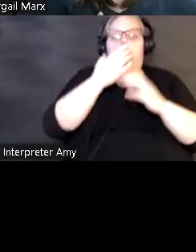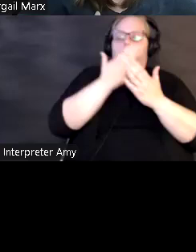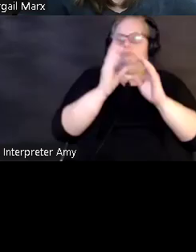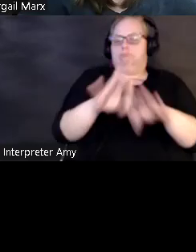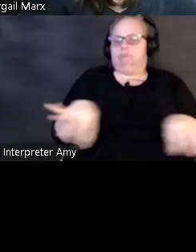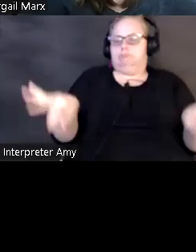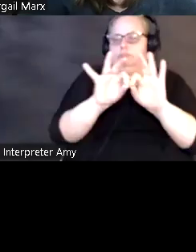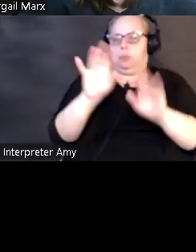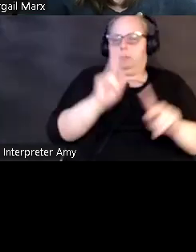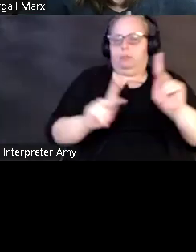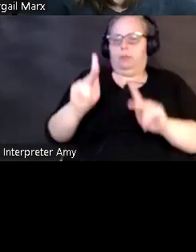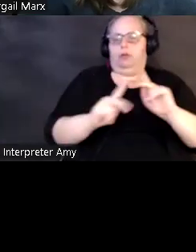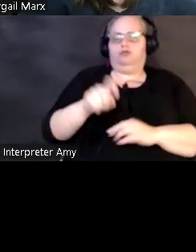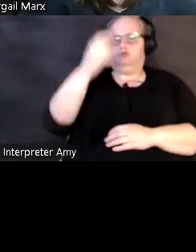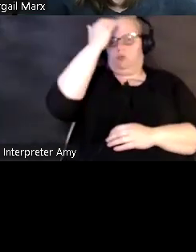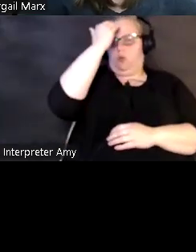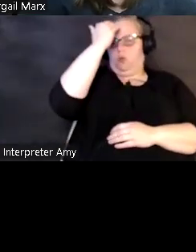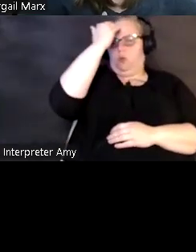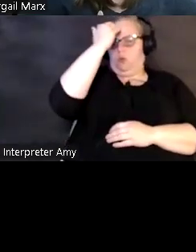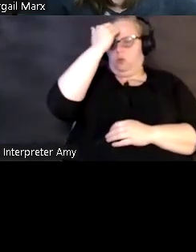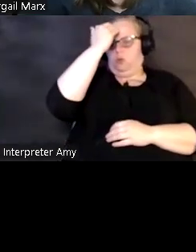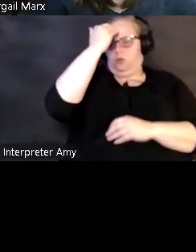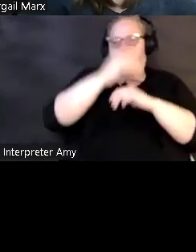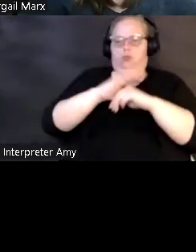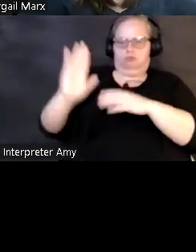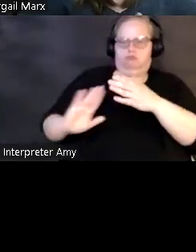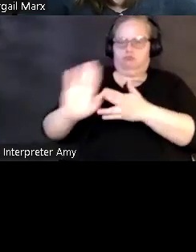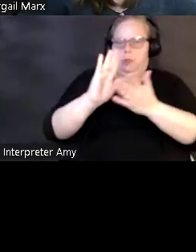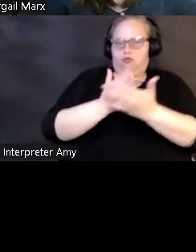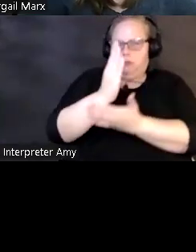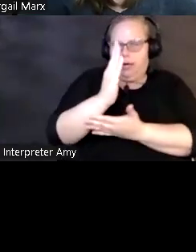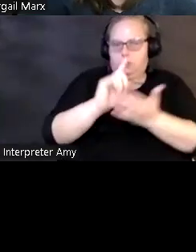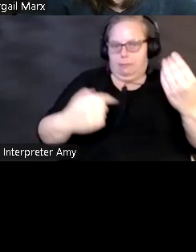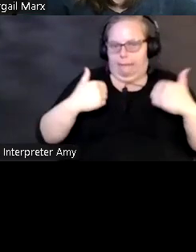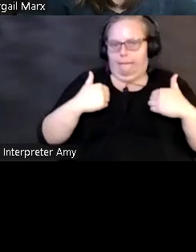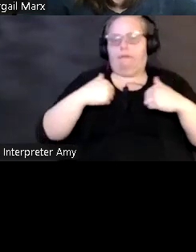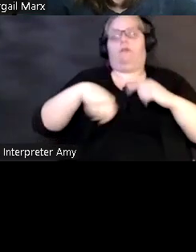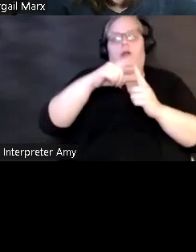to know their rights and know what they deserve to have and